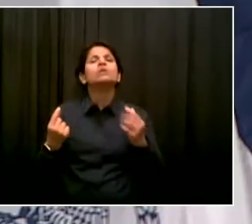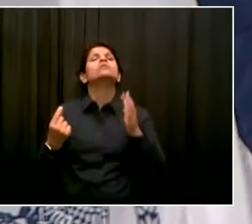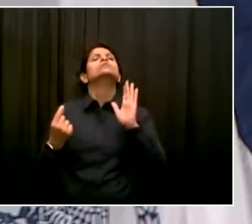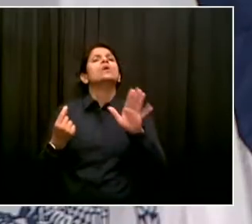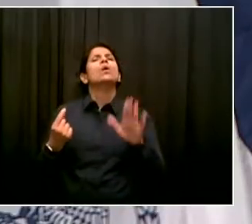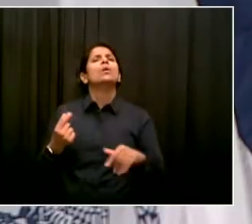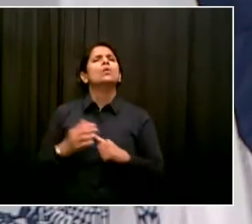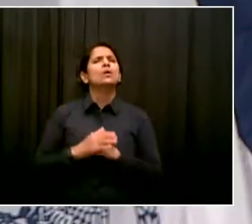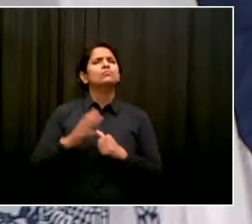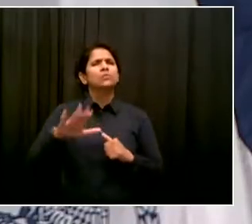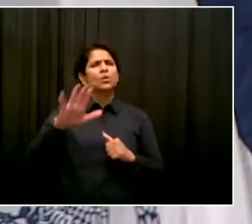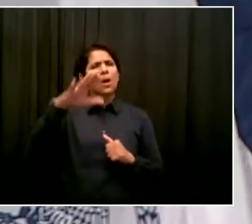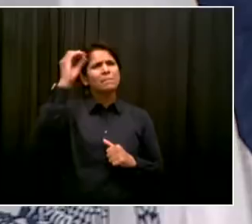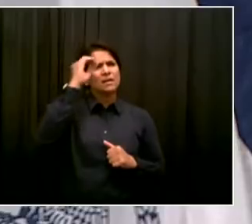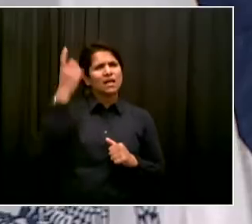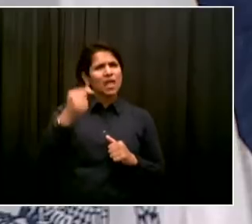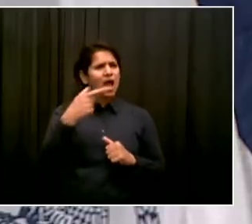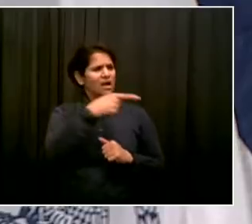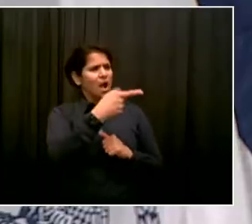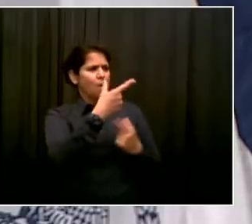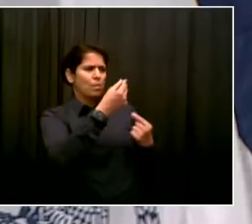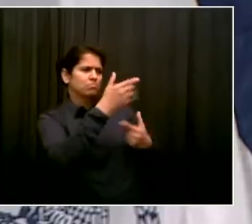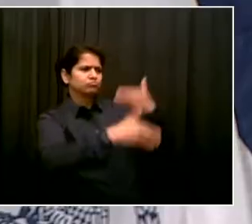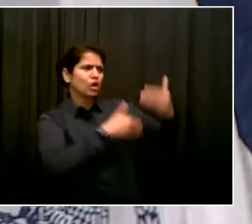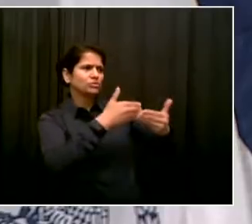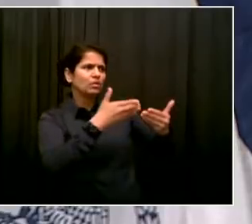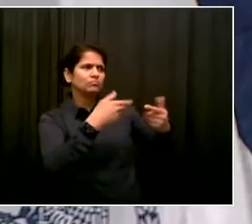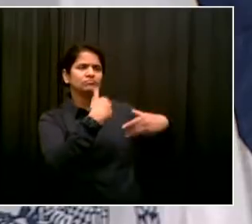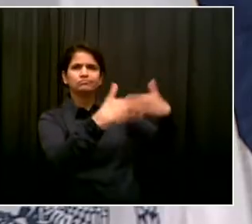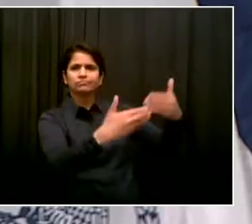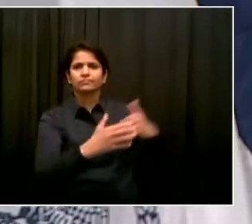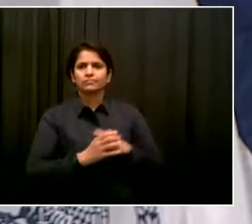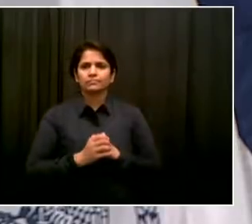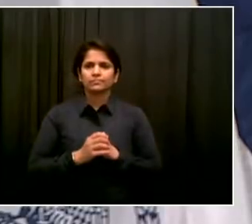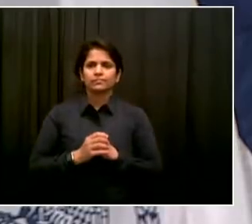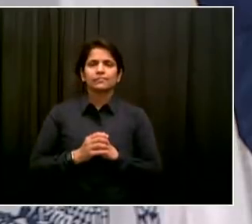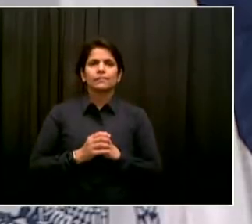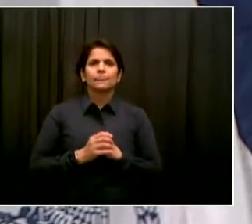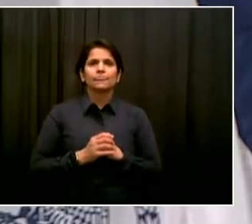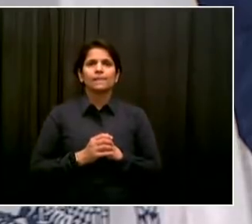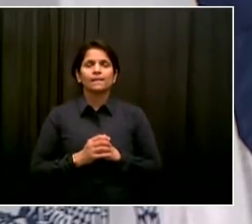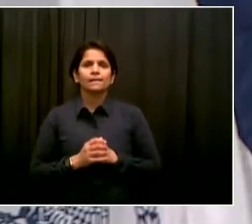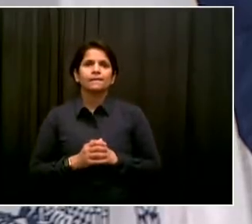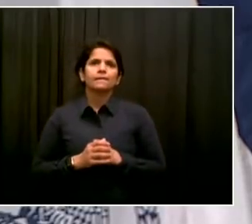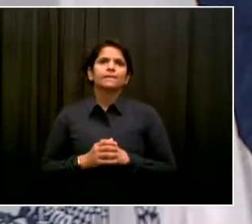ABOUT THE TRIAL AND THE PROCESS RELATED TO THE PROSECUTION OF